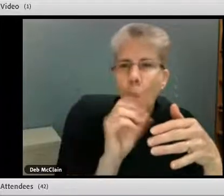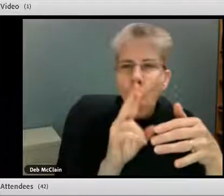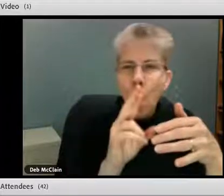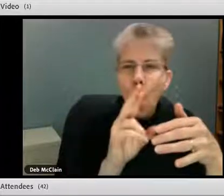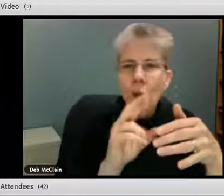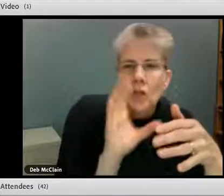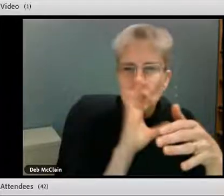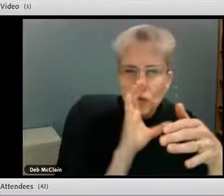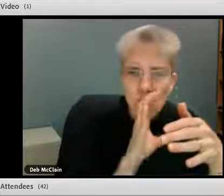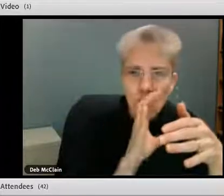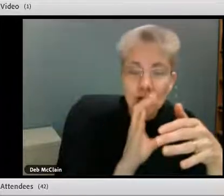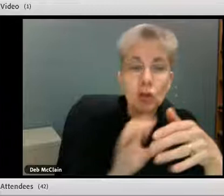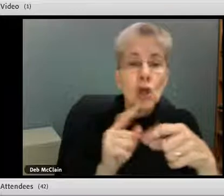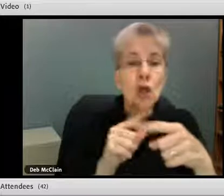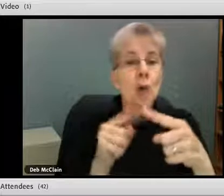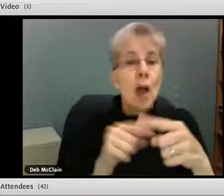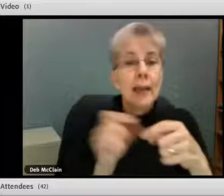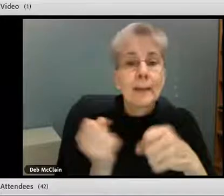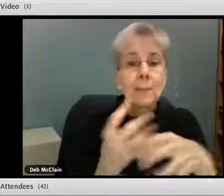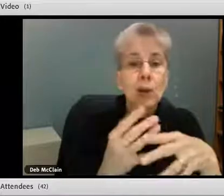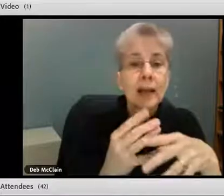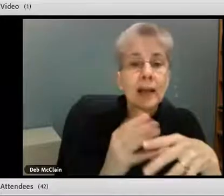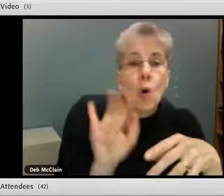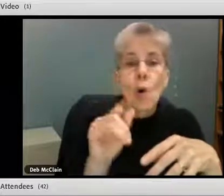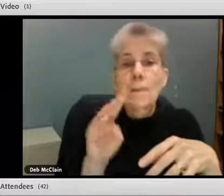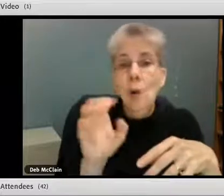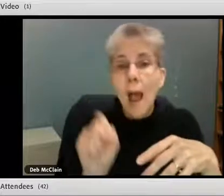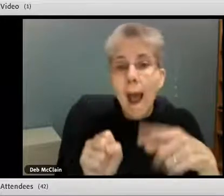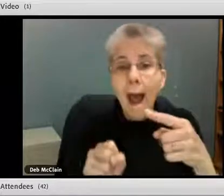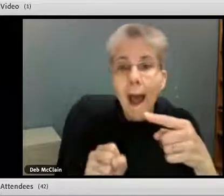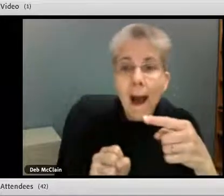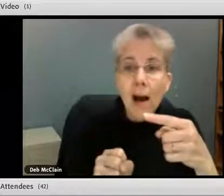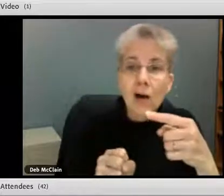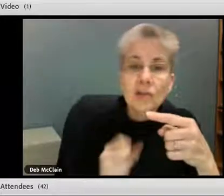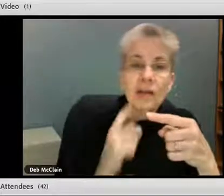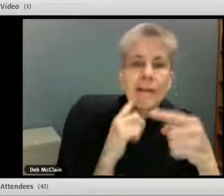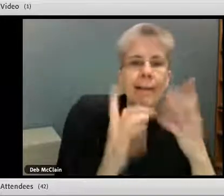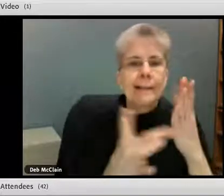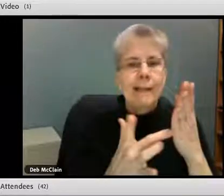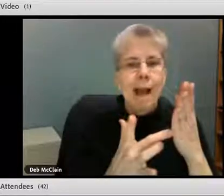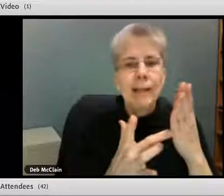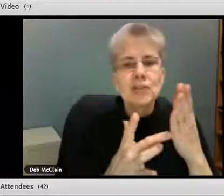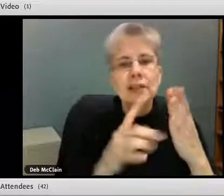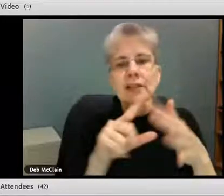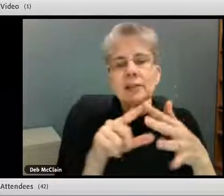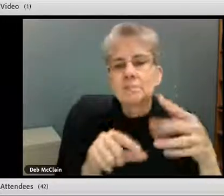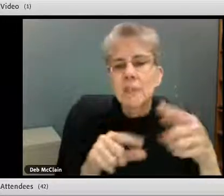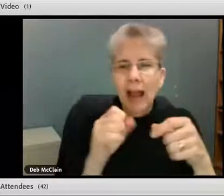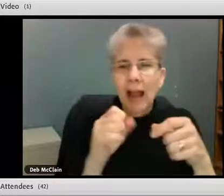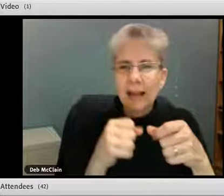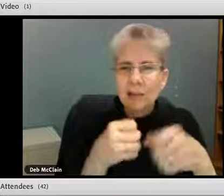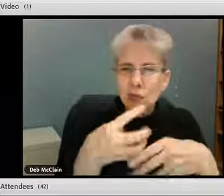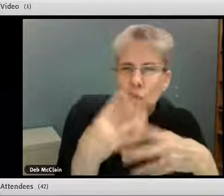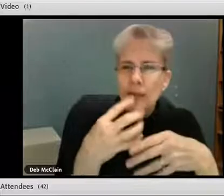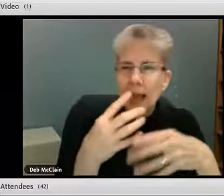or I can browse people, and I can browse technology, and I can kind of scroll down into it. I would say the indexing in all of these sites